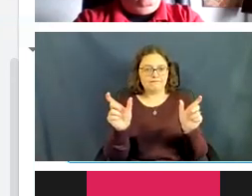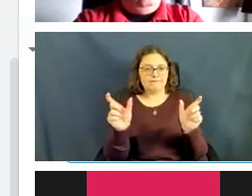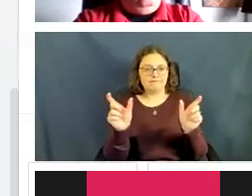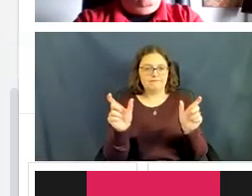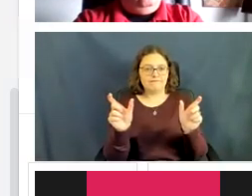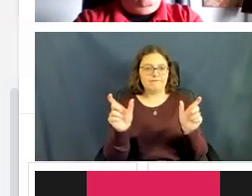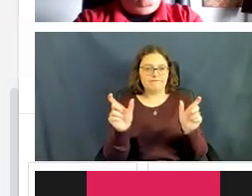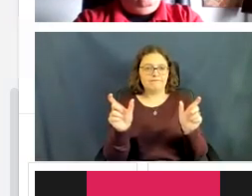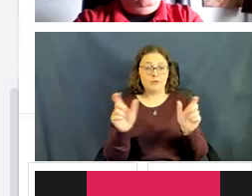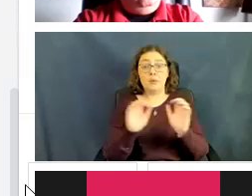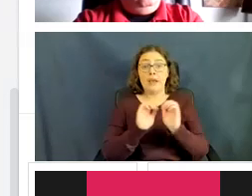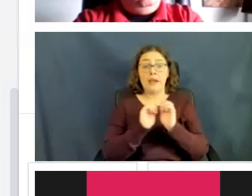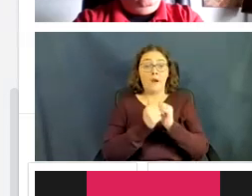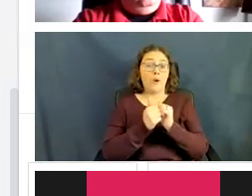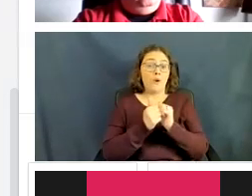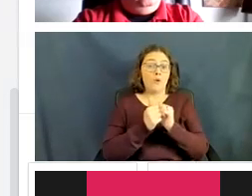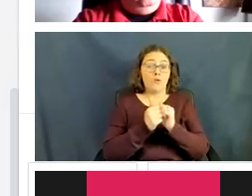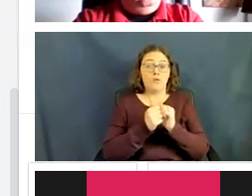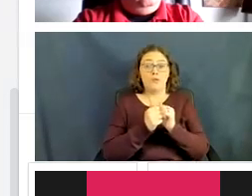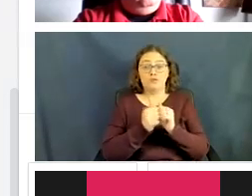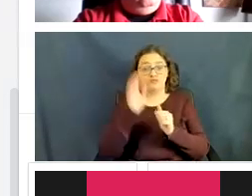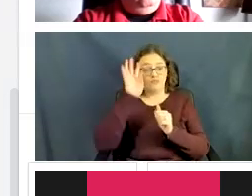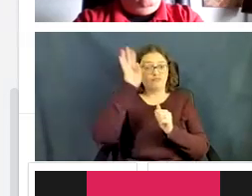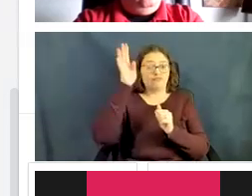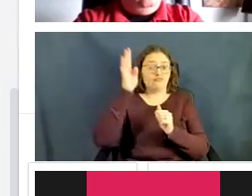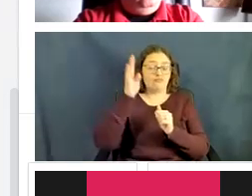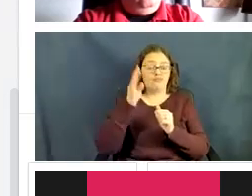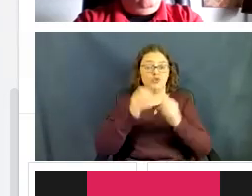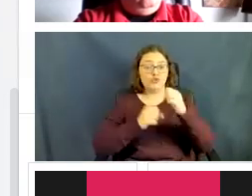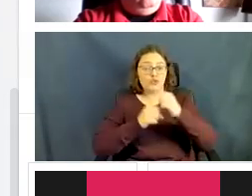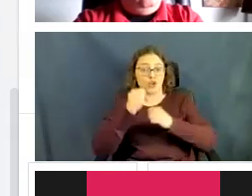the portfolio set to public. You see that public word? Public.